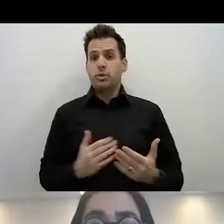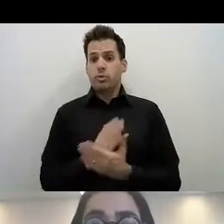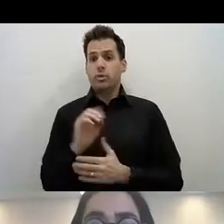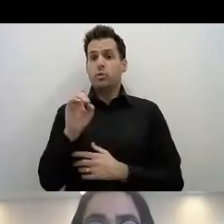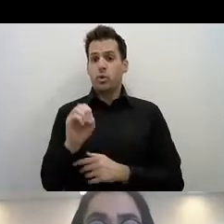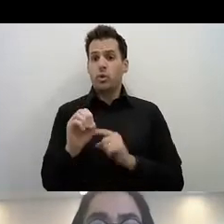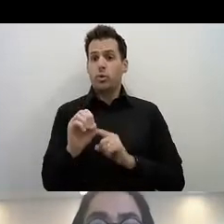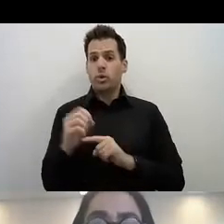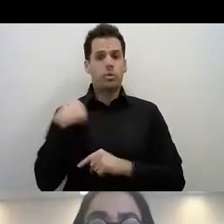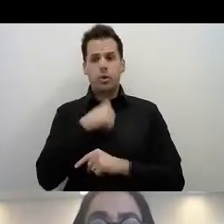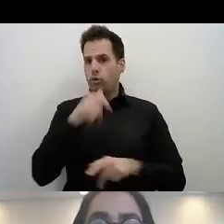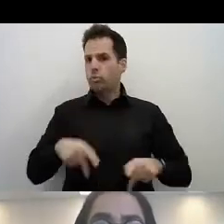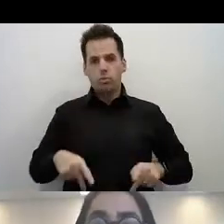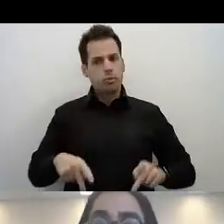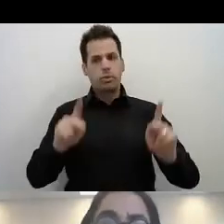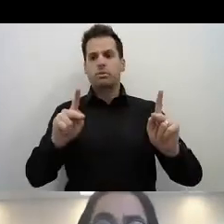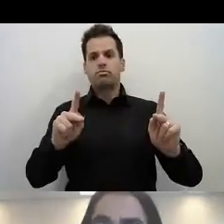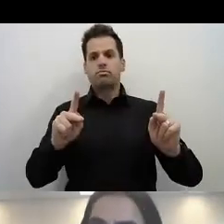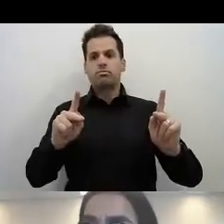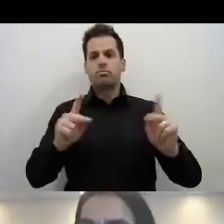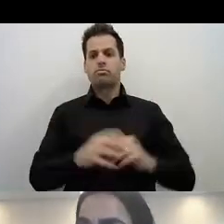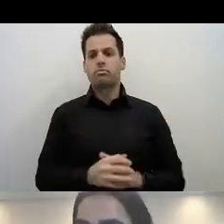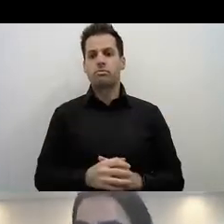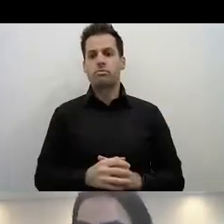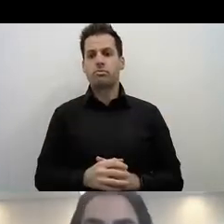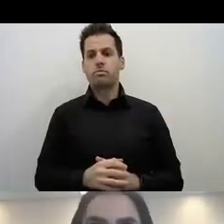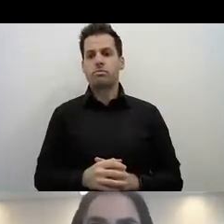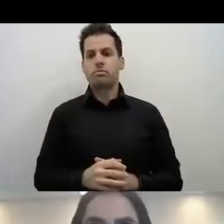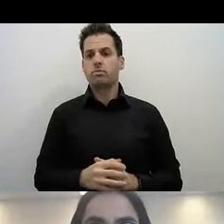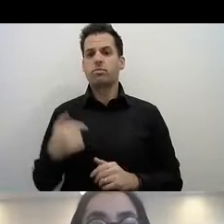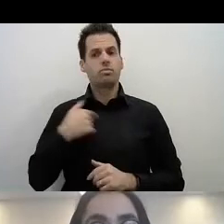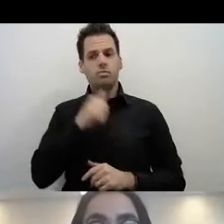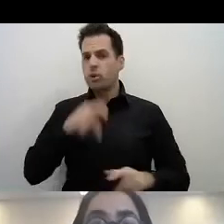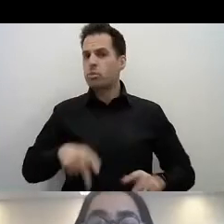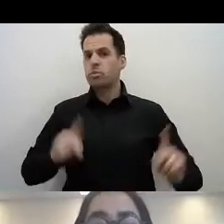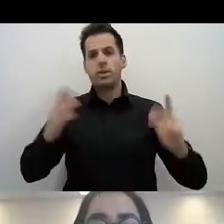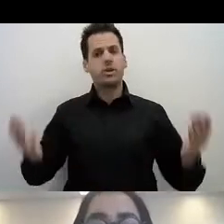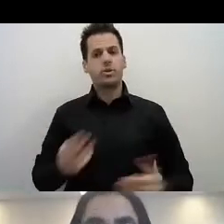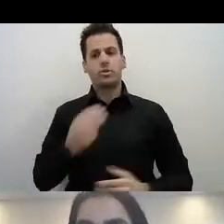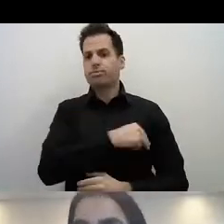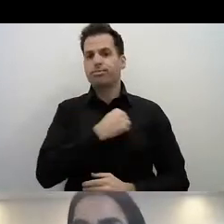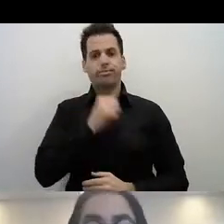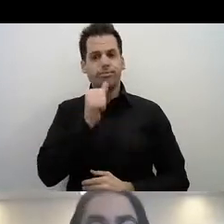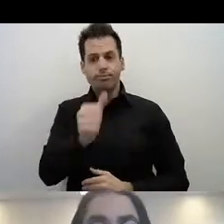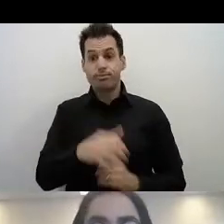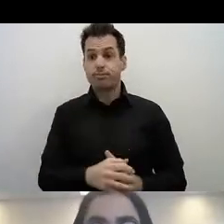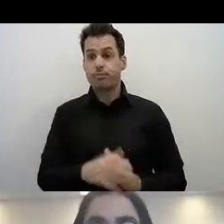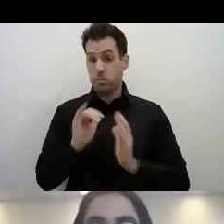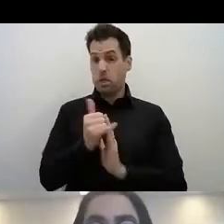prohibits or indicates are not allowed in manitoba and again the complaint process allows individuals